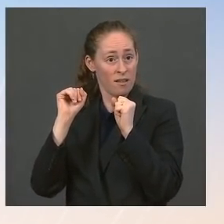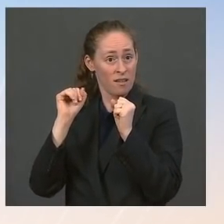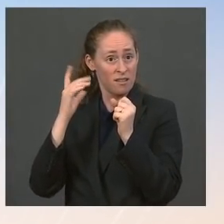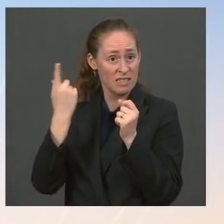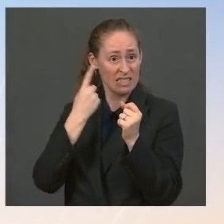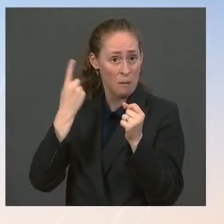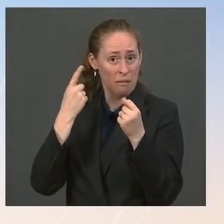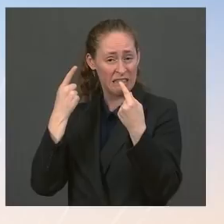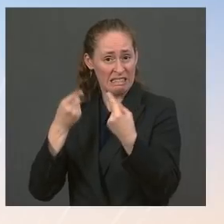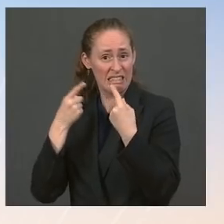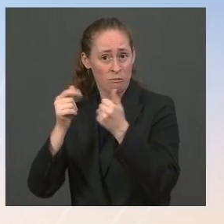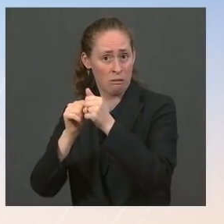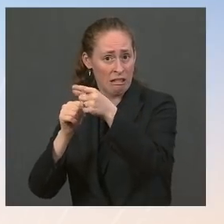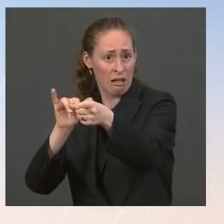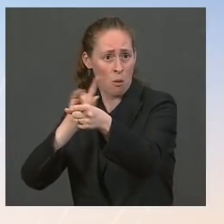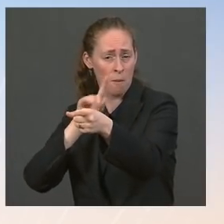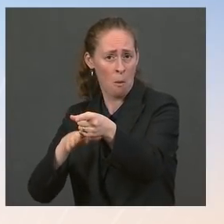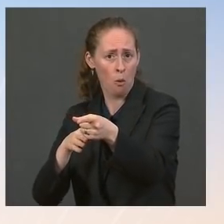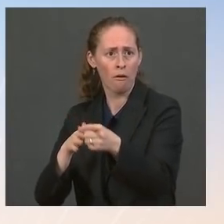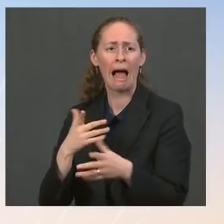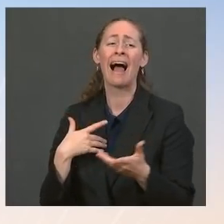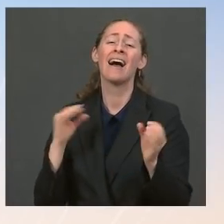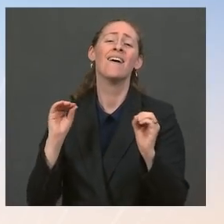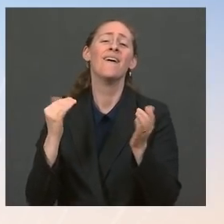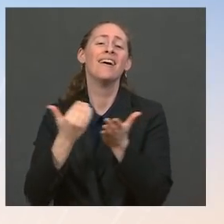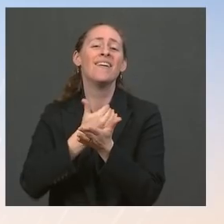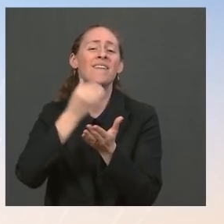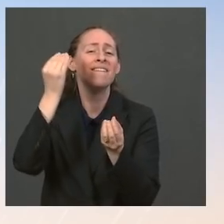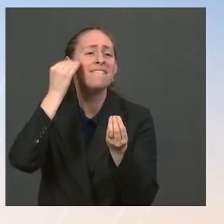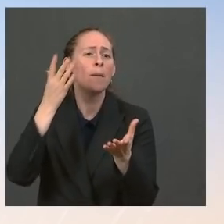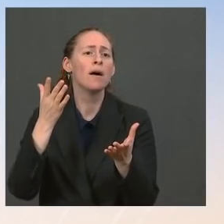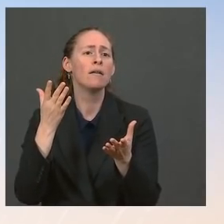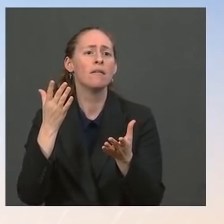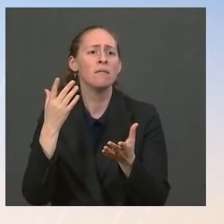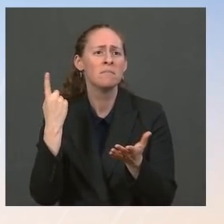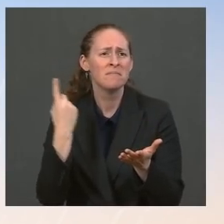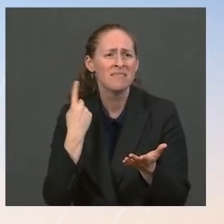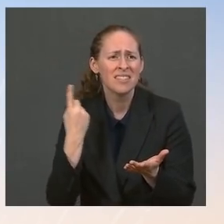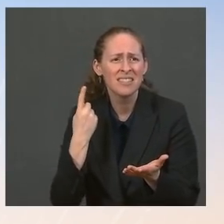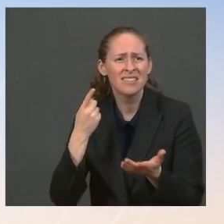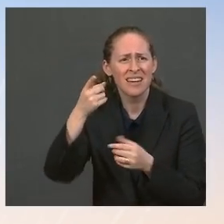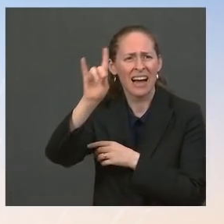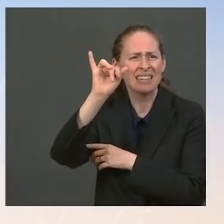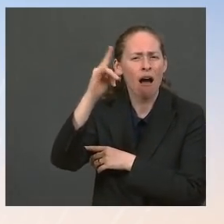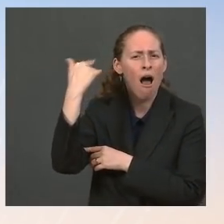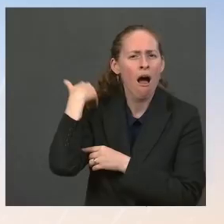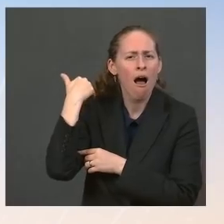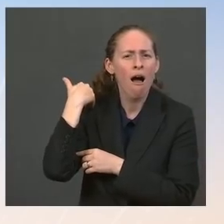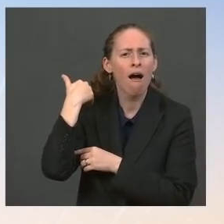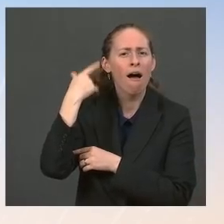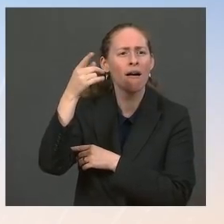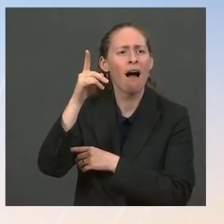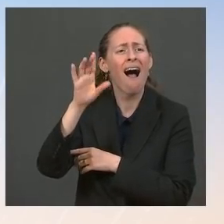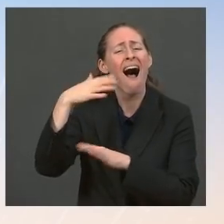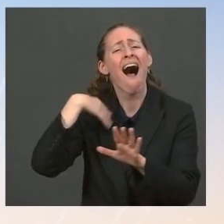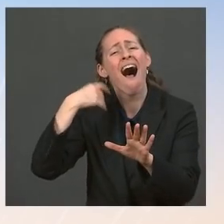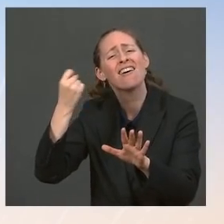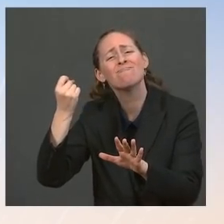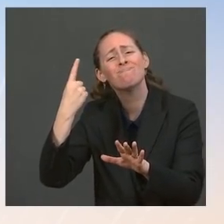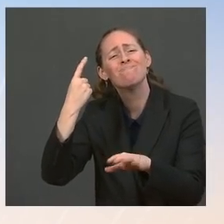I have nothing new to speak to on Julian Assange. The Press: This is something that I emailed you about months ago, so there's been time to -- to this. Ms. Psaki: I understand. I understand. I still don't -- The Press: Is there something --